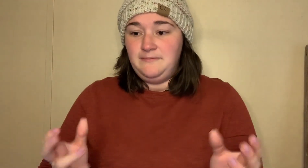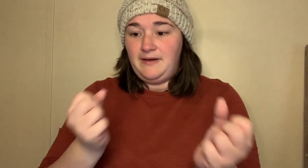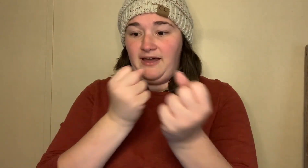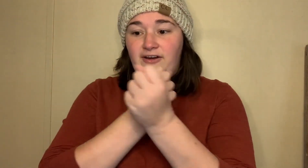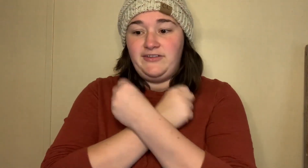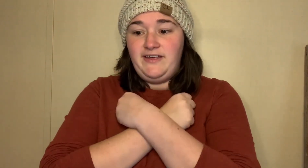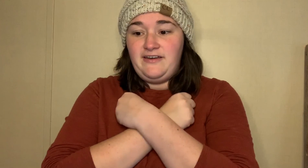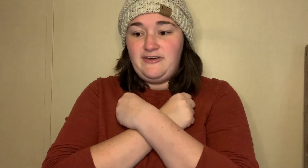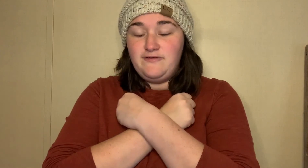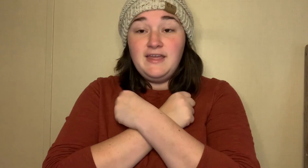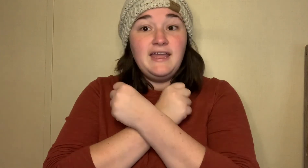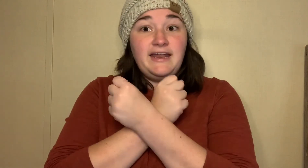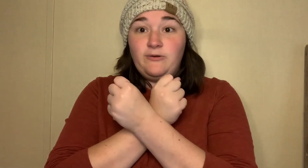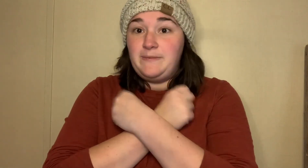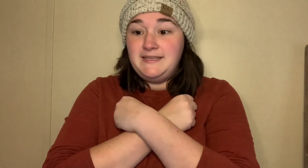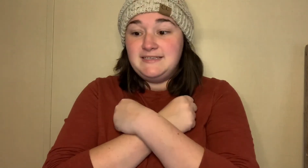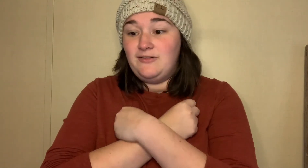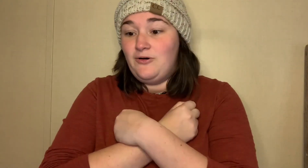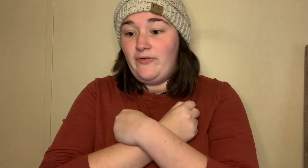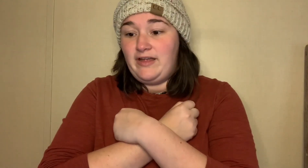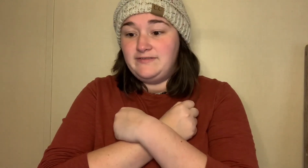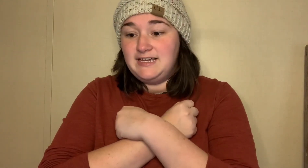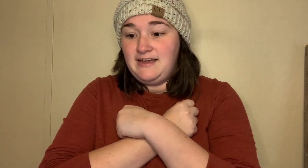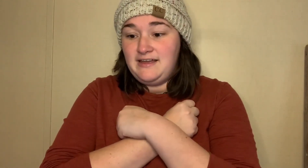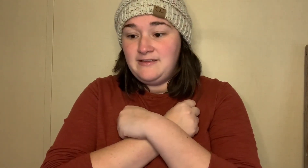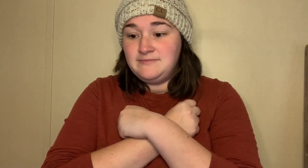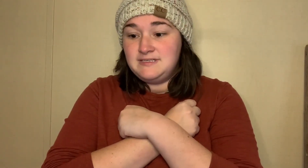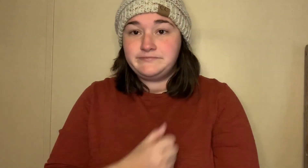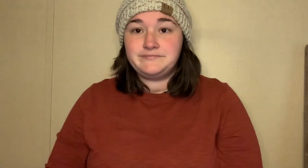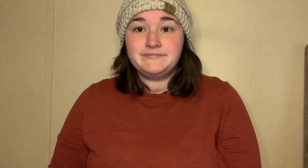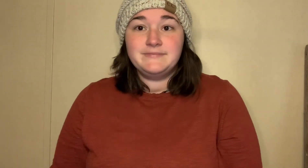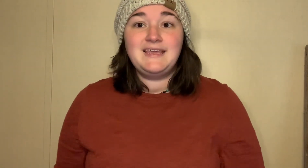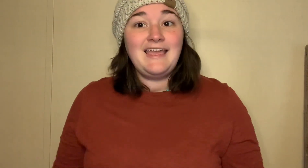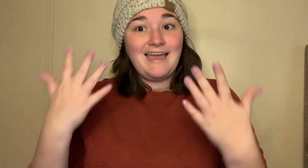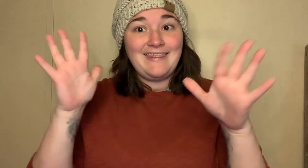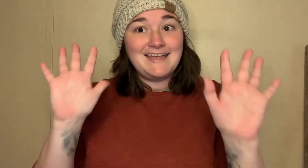by our love and it repeats it a whole lot of times and that's it easy